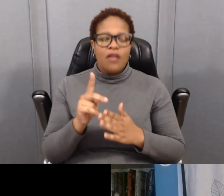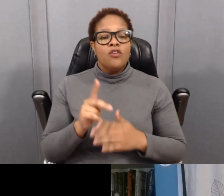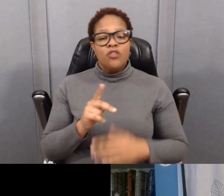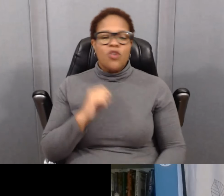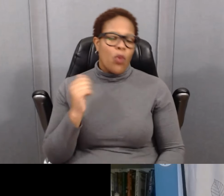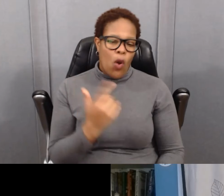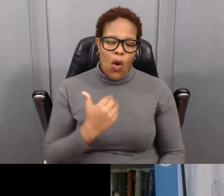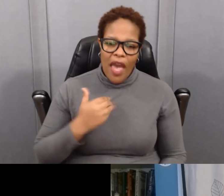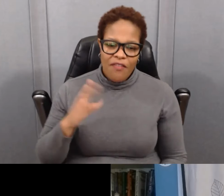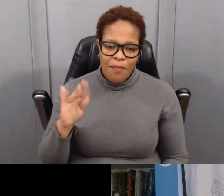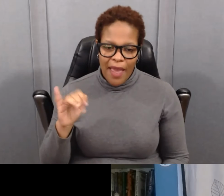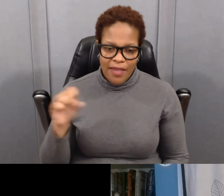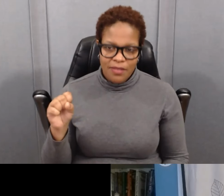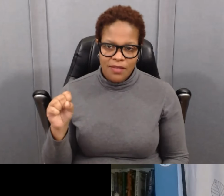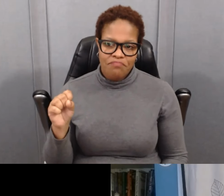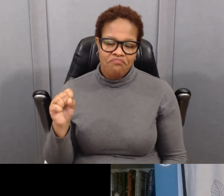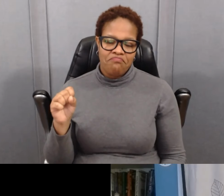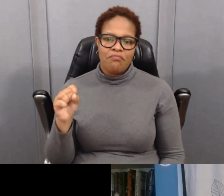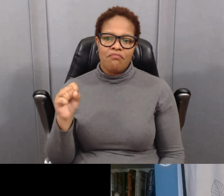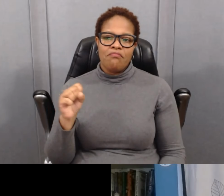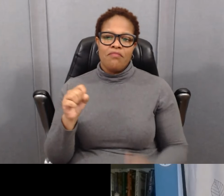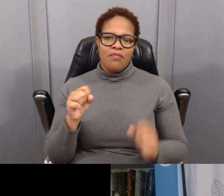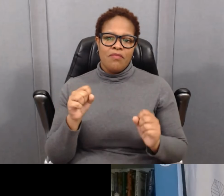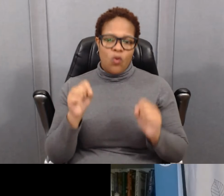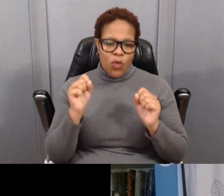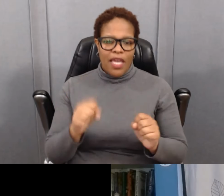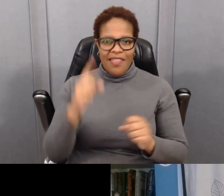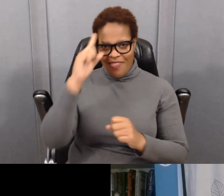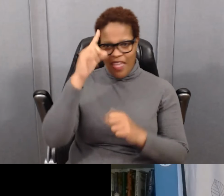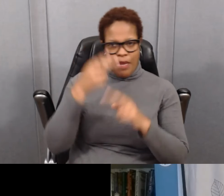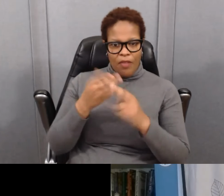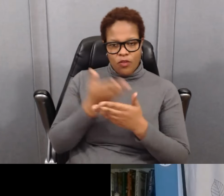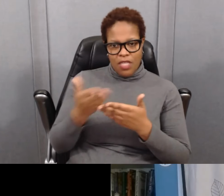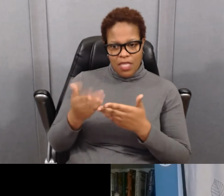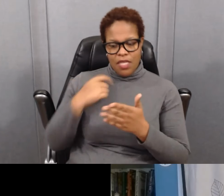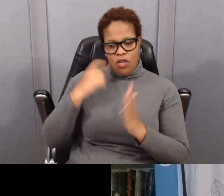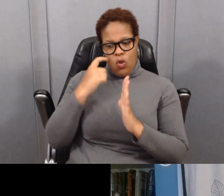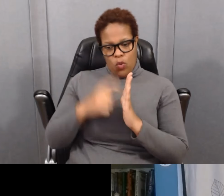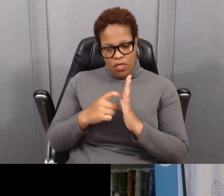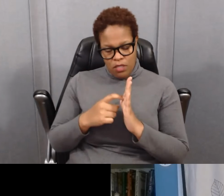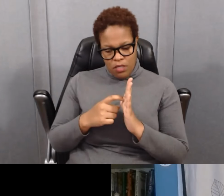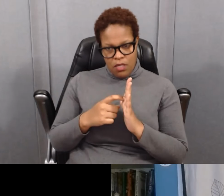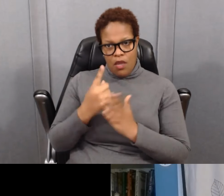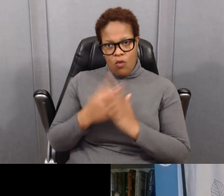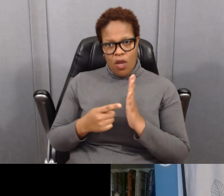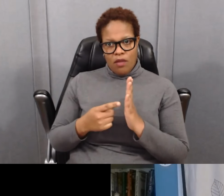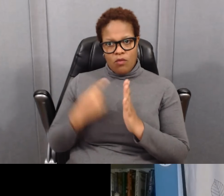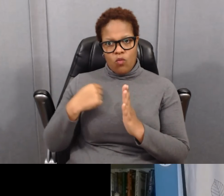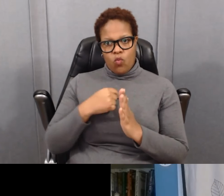I don't understand, we can just think about these things and make notice of what we watch,